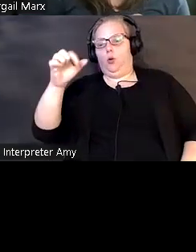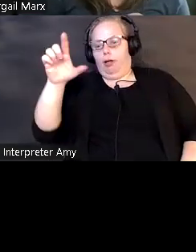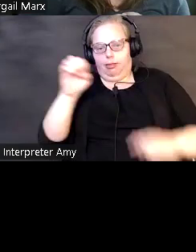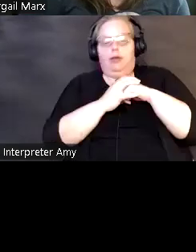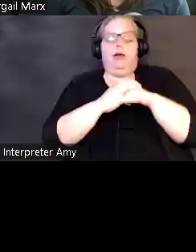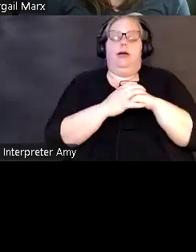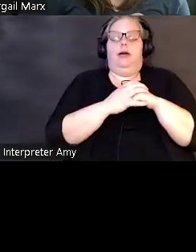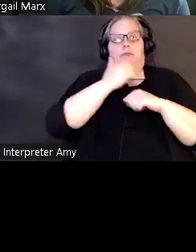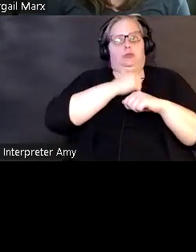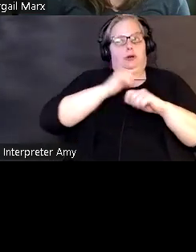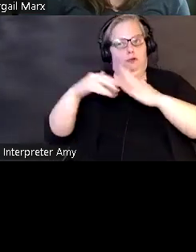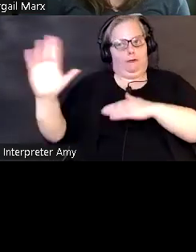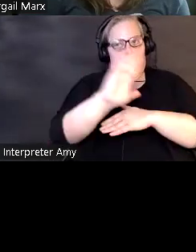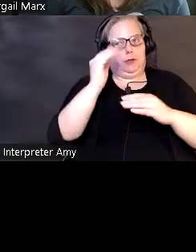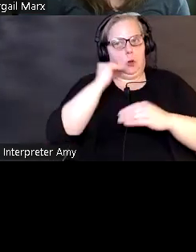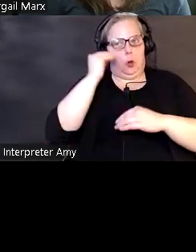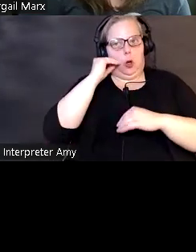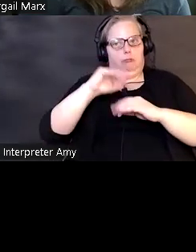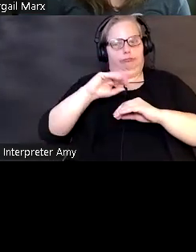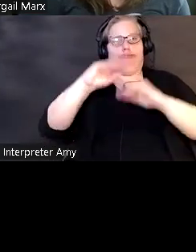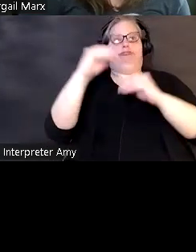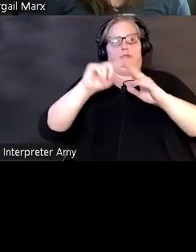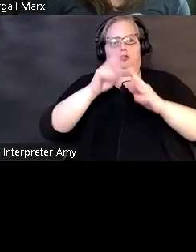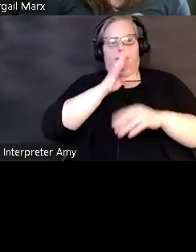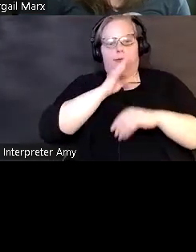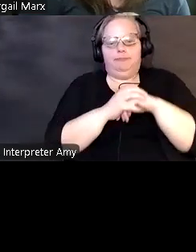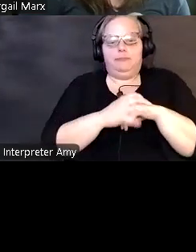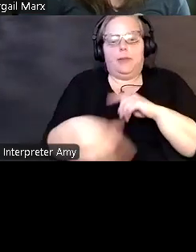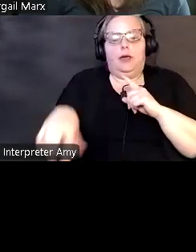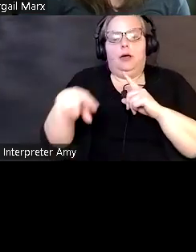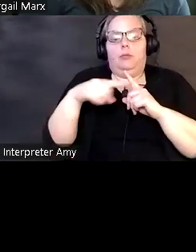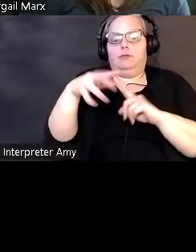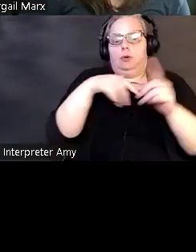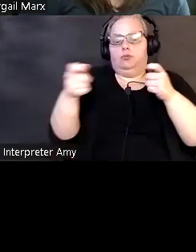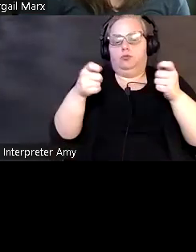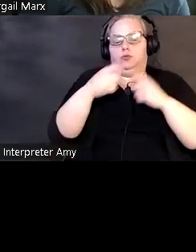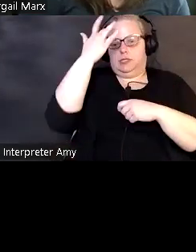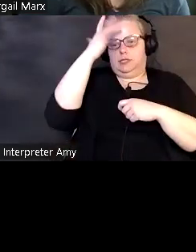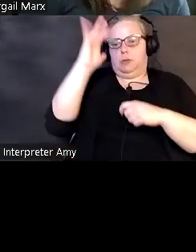communication devices is smart home systems. So with the way the technology is now, you can get